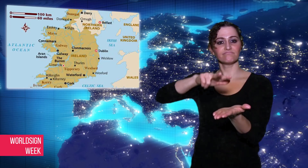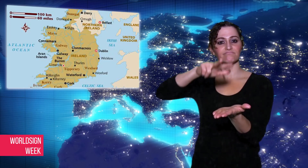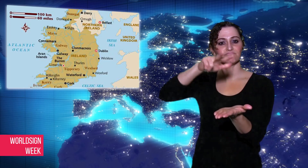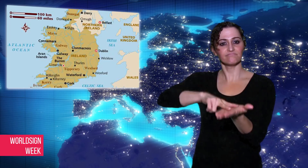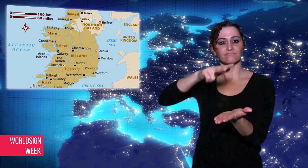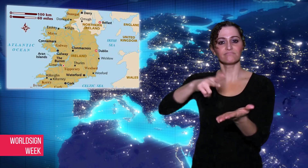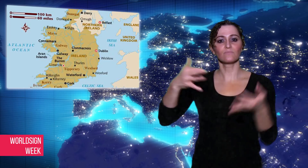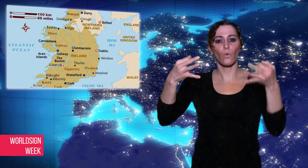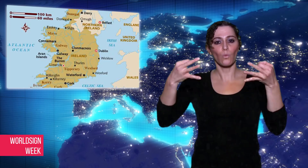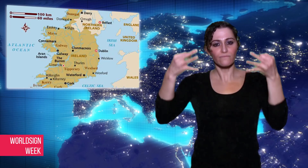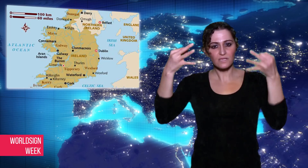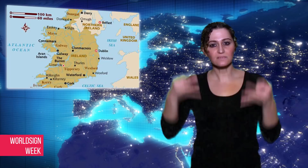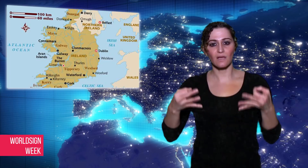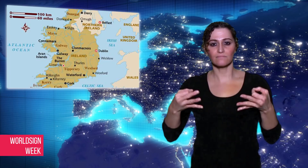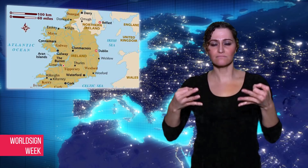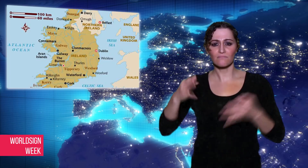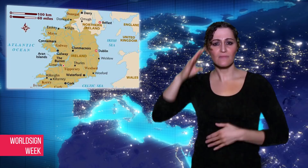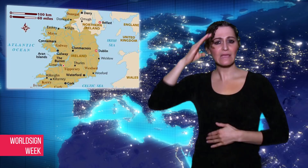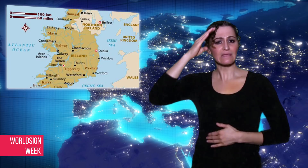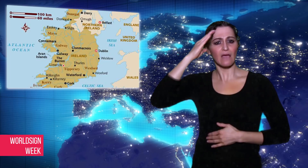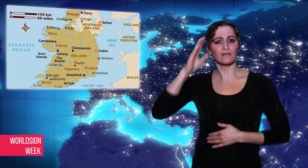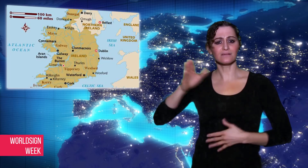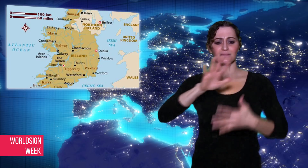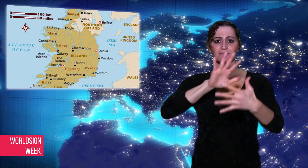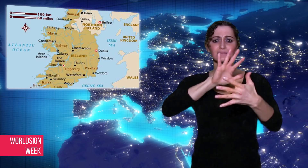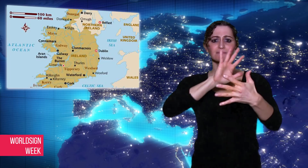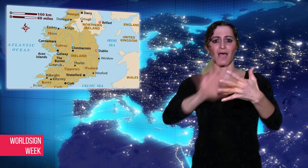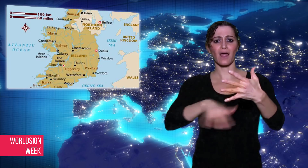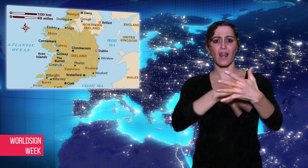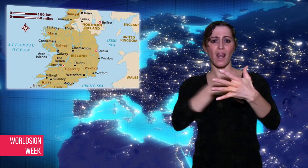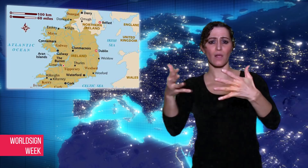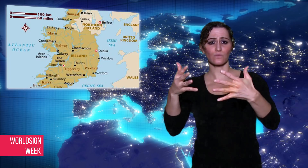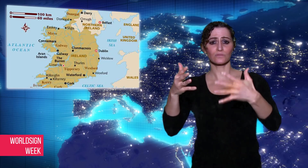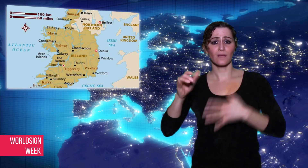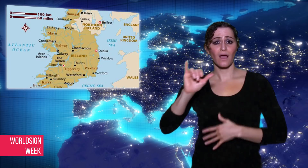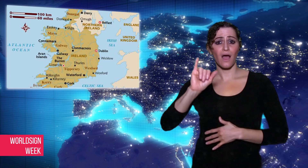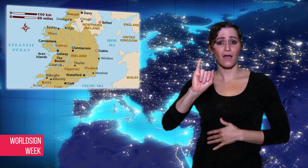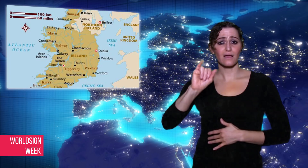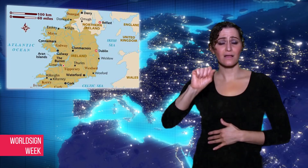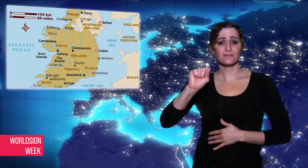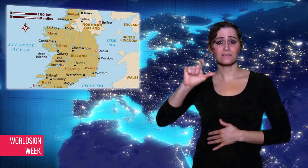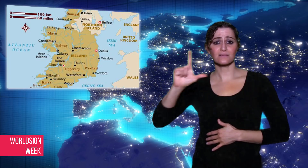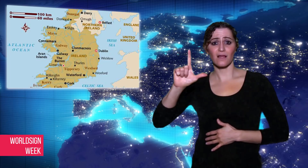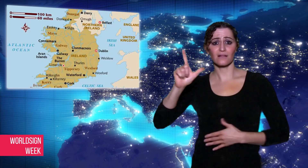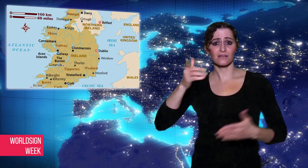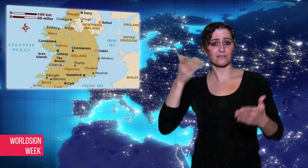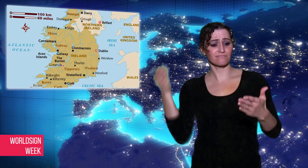Language (ISL) as a language of the